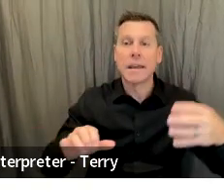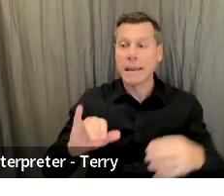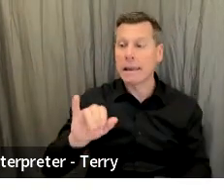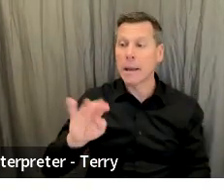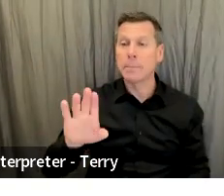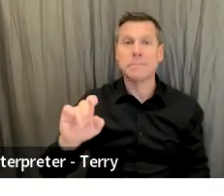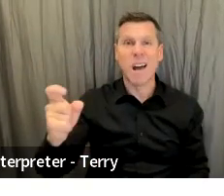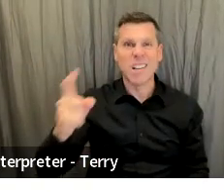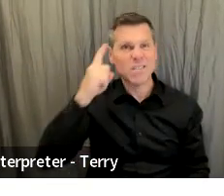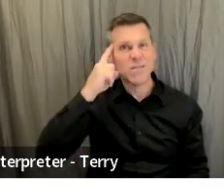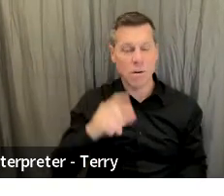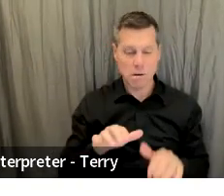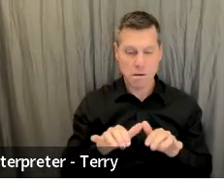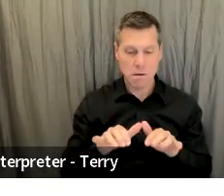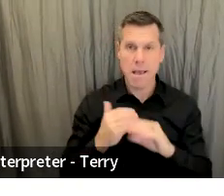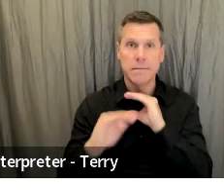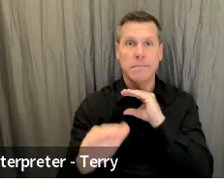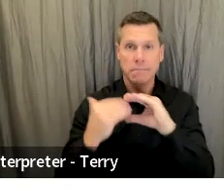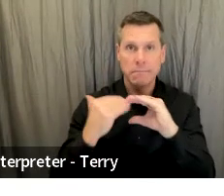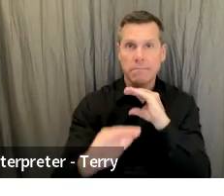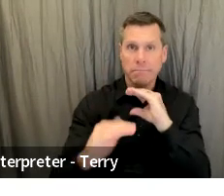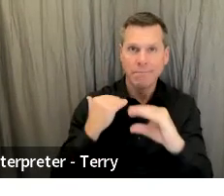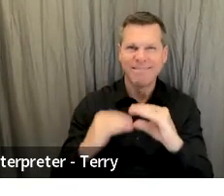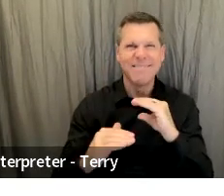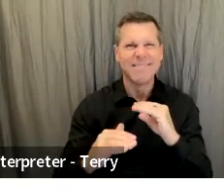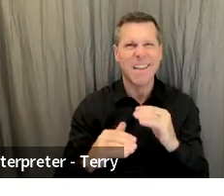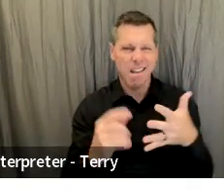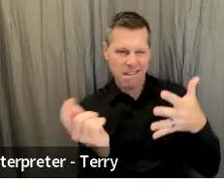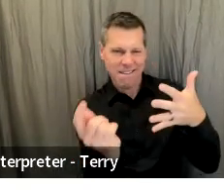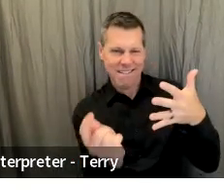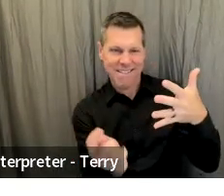I mean, I'm sure that you've had similar experiences, but ideas, announcements.